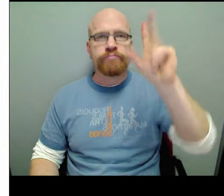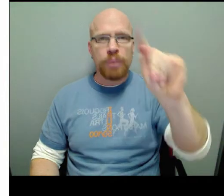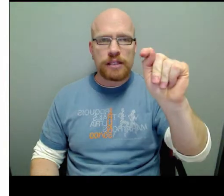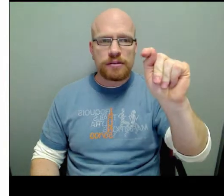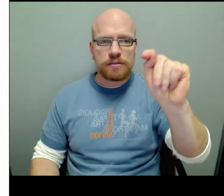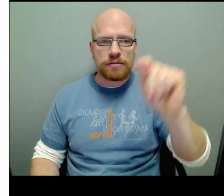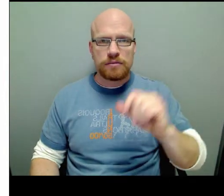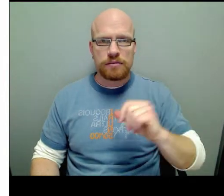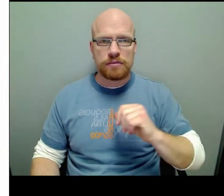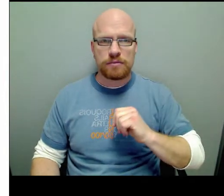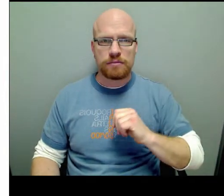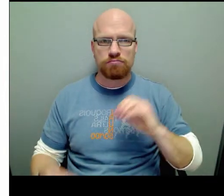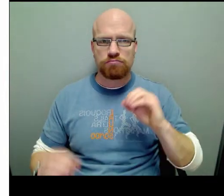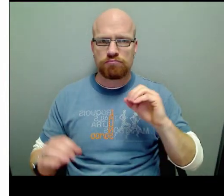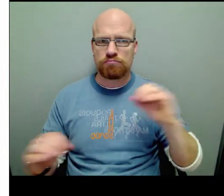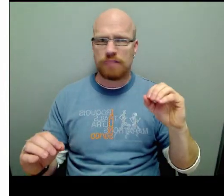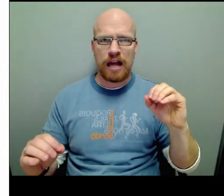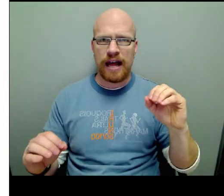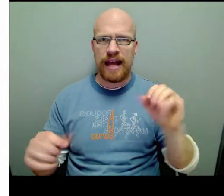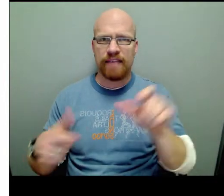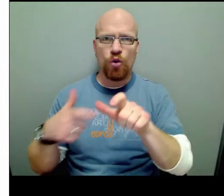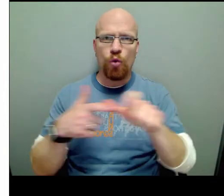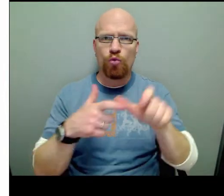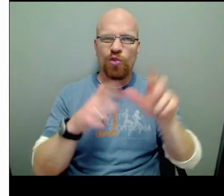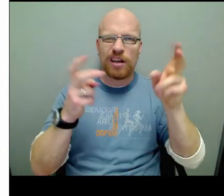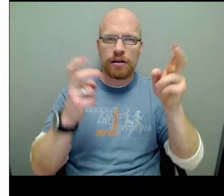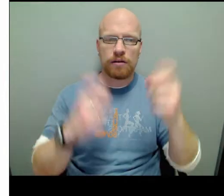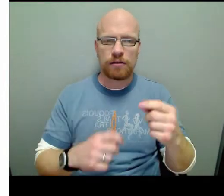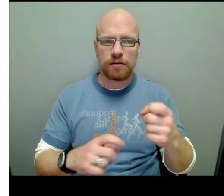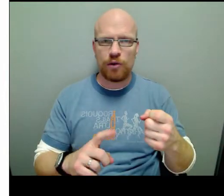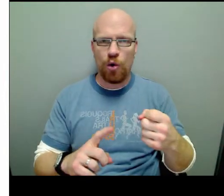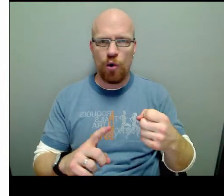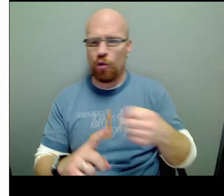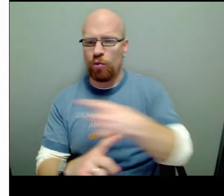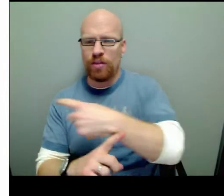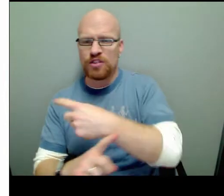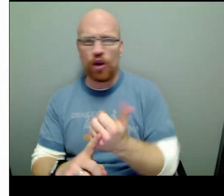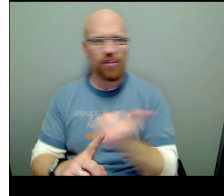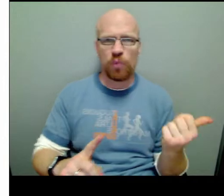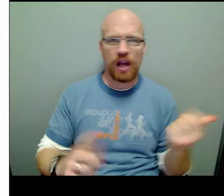...but [noise] I have no run. No this way or this way.